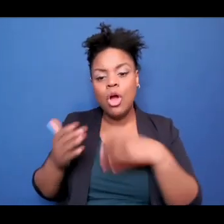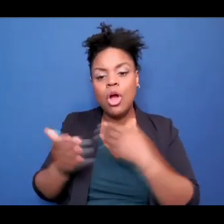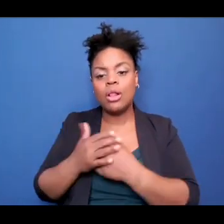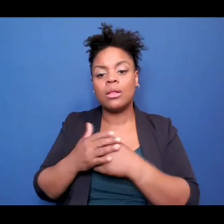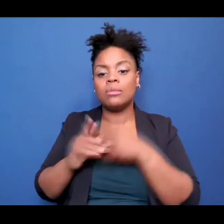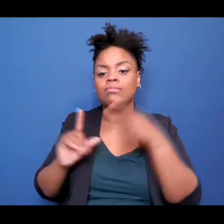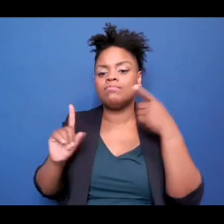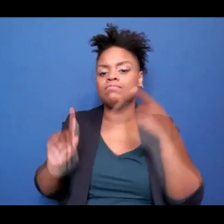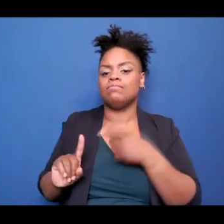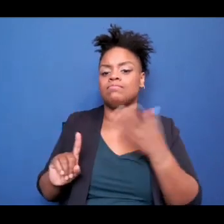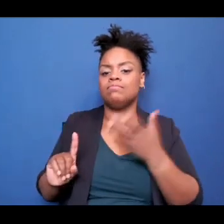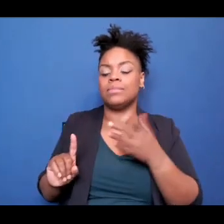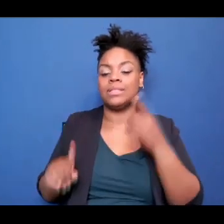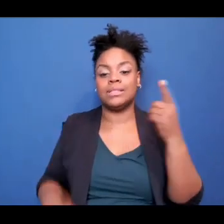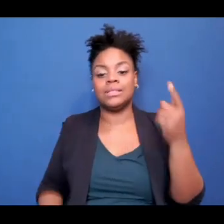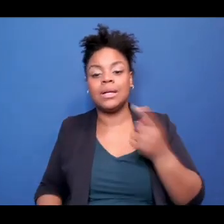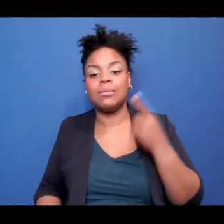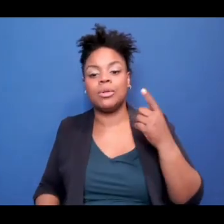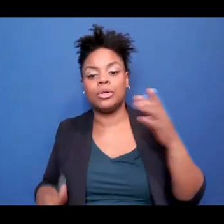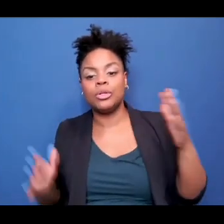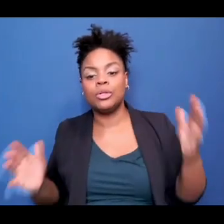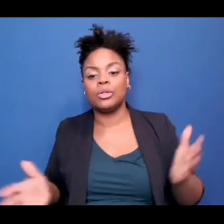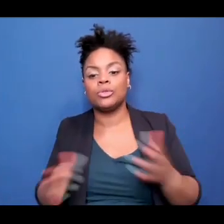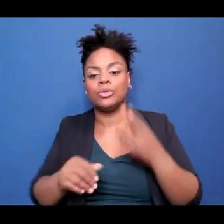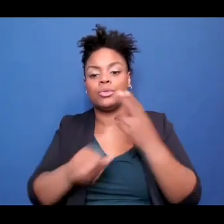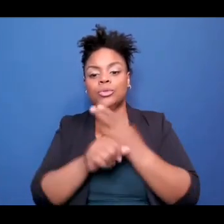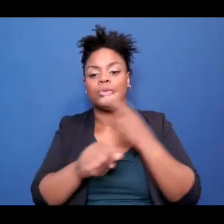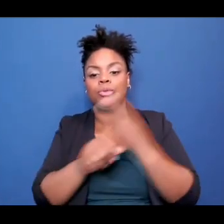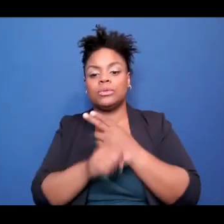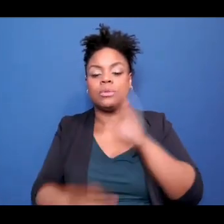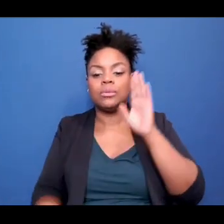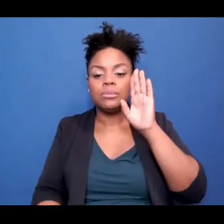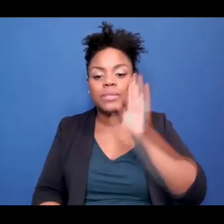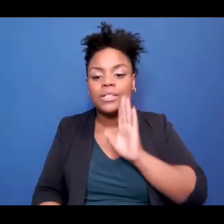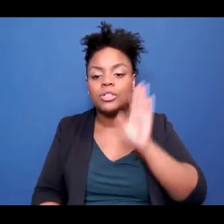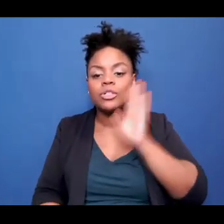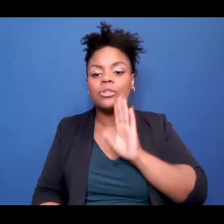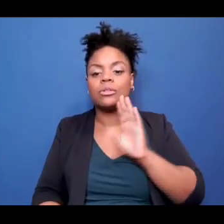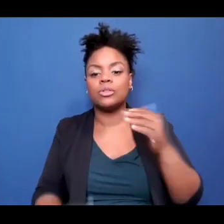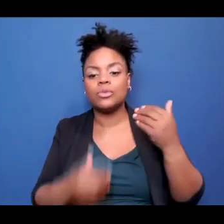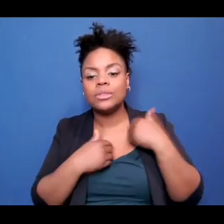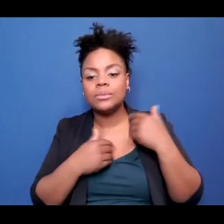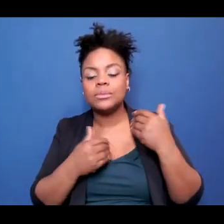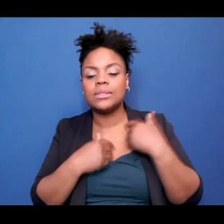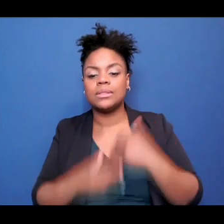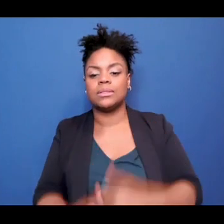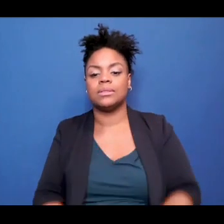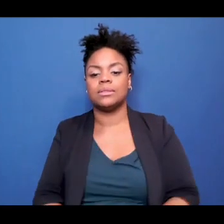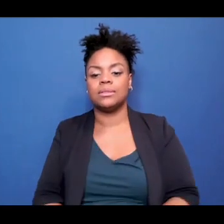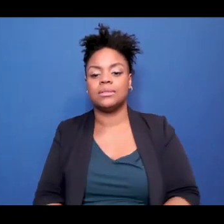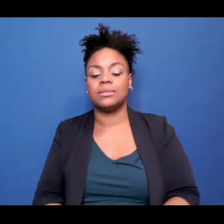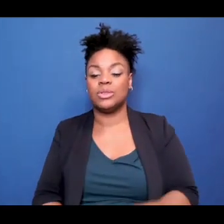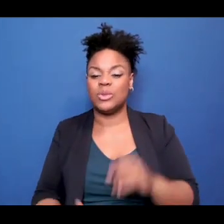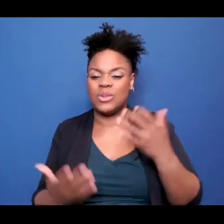IT'S ALL ABOUT SOMETHING AND THEN TO CONSUME, IT ENCOURAGES YOU TO CONSUME HEINEKIN RESPONSIBLY.